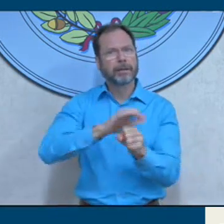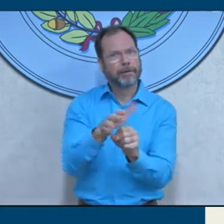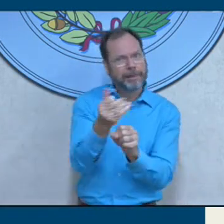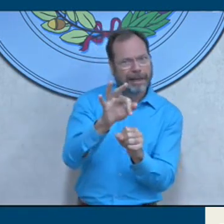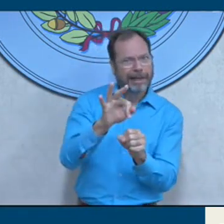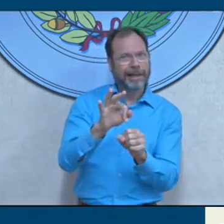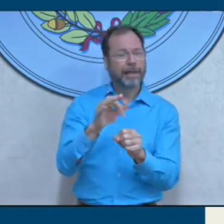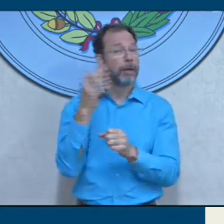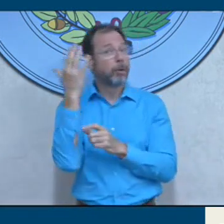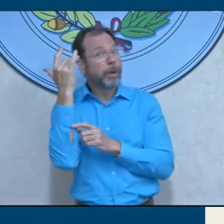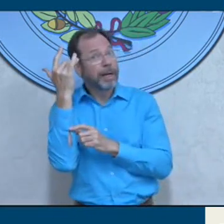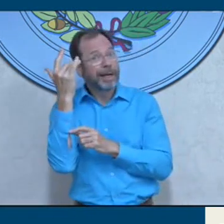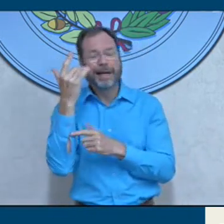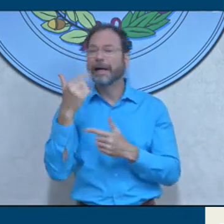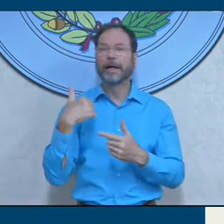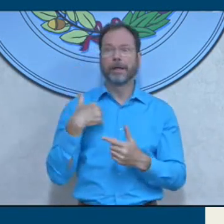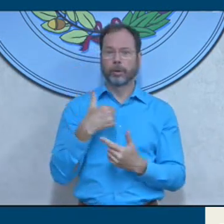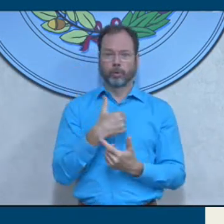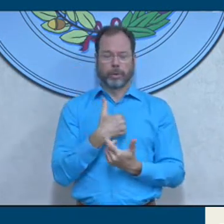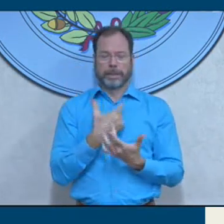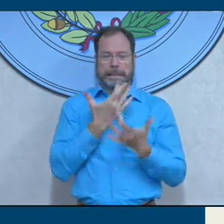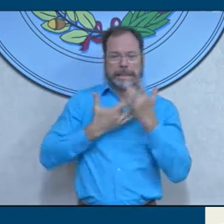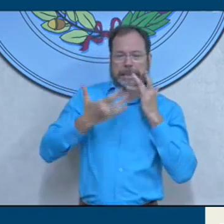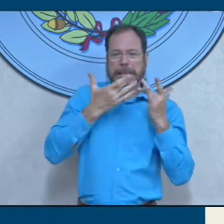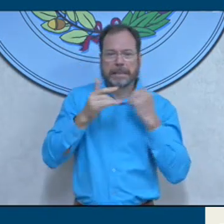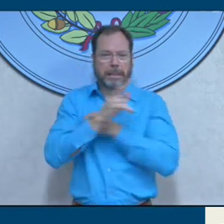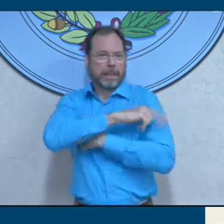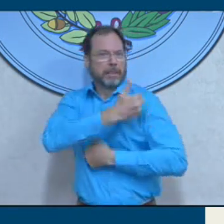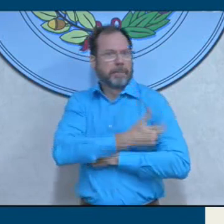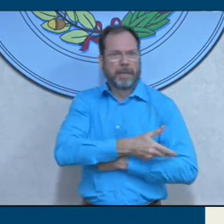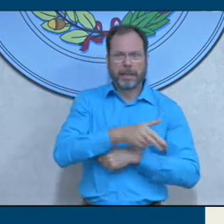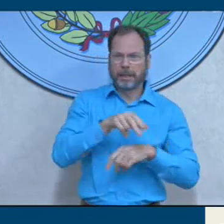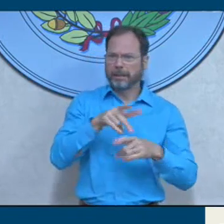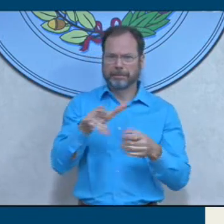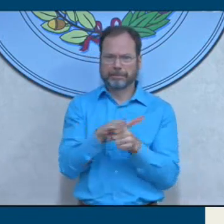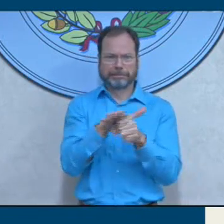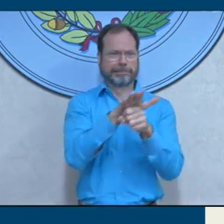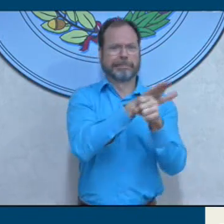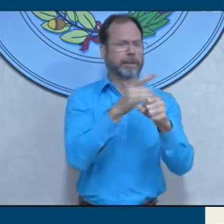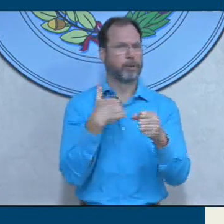WAS A NATION WIDE EFFORT. SLOW THE SPREAD OF COVID-19. SO THAT WE WOULD BE ABLE TO